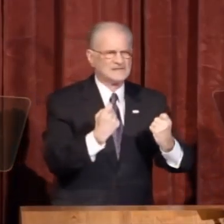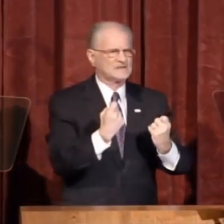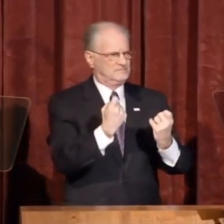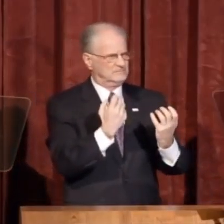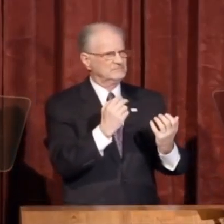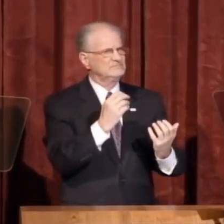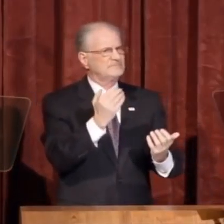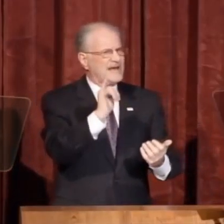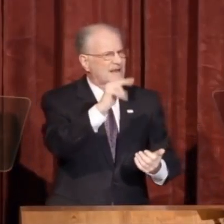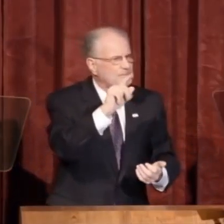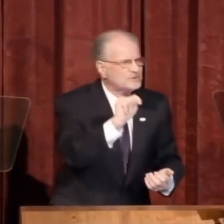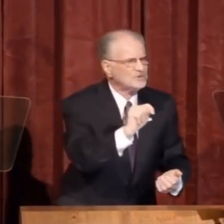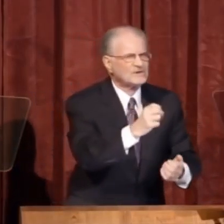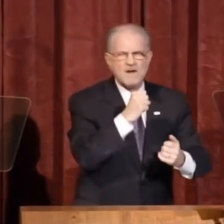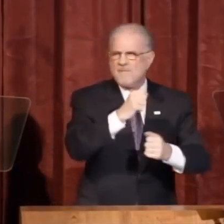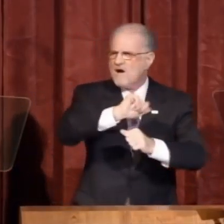The University Council was pivotal